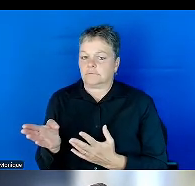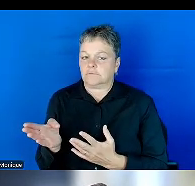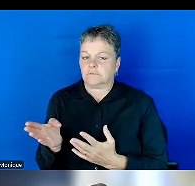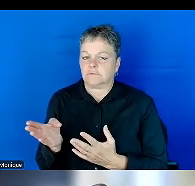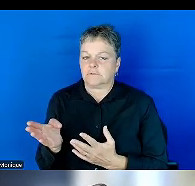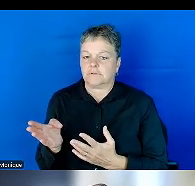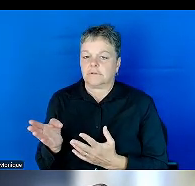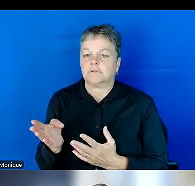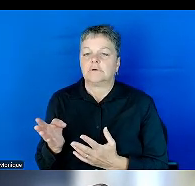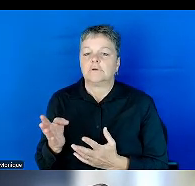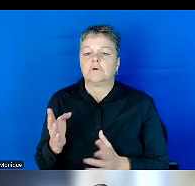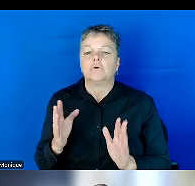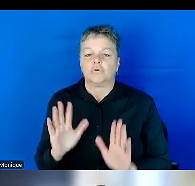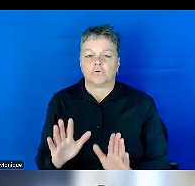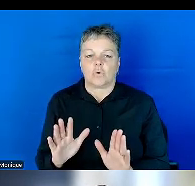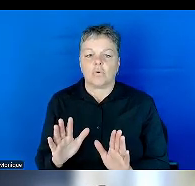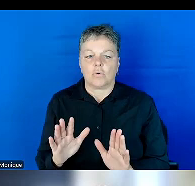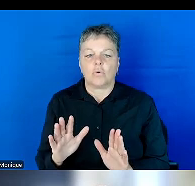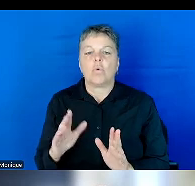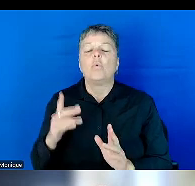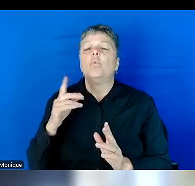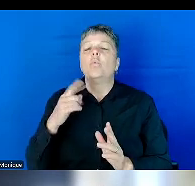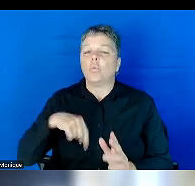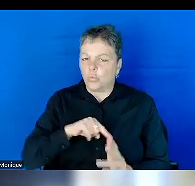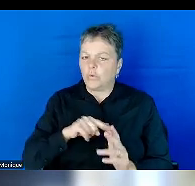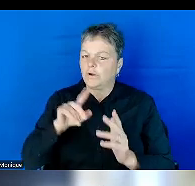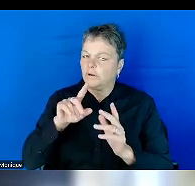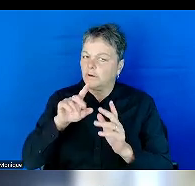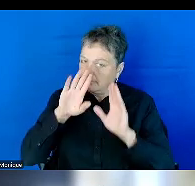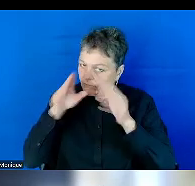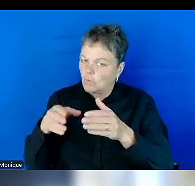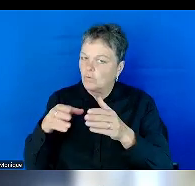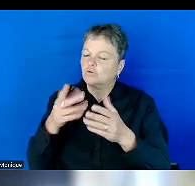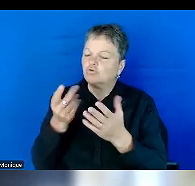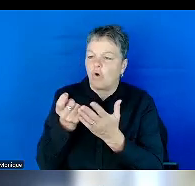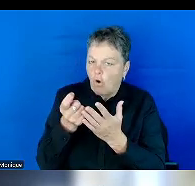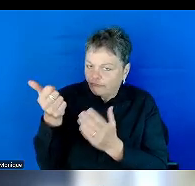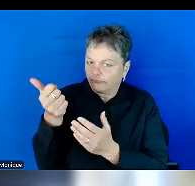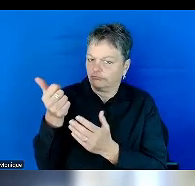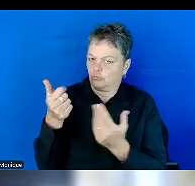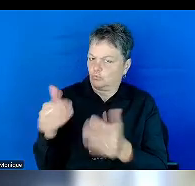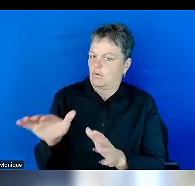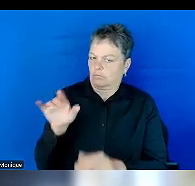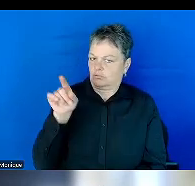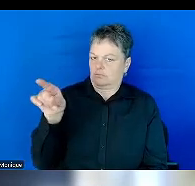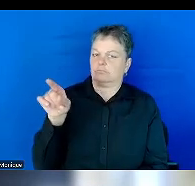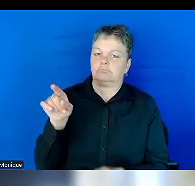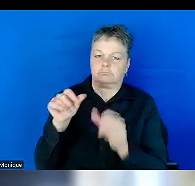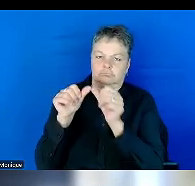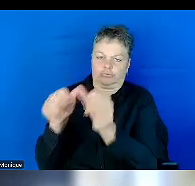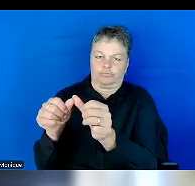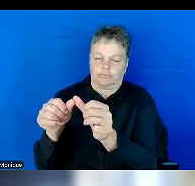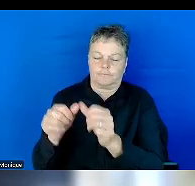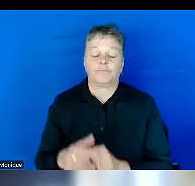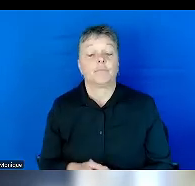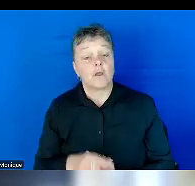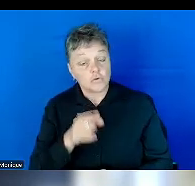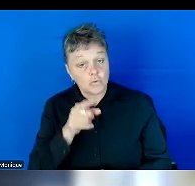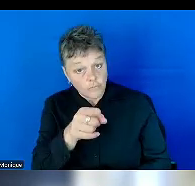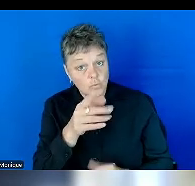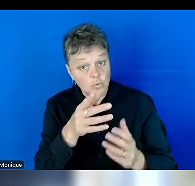um are asking if you are are asking for help to to put a guardianship on someone else, that wouldn't